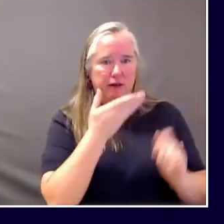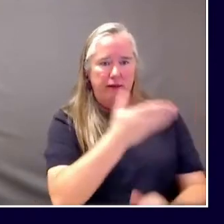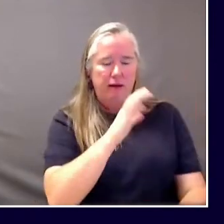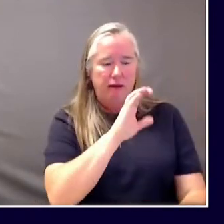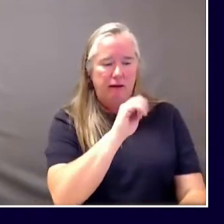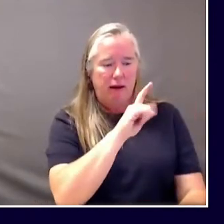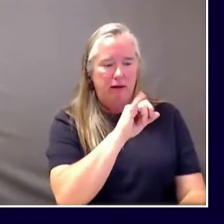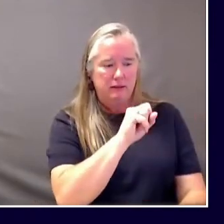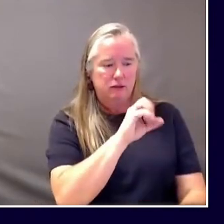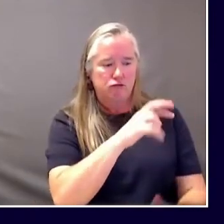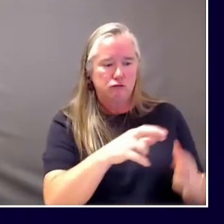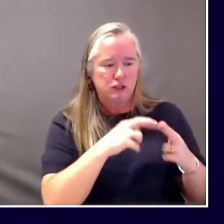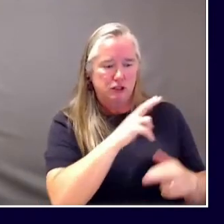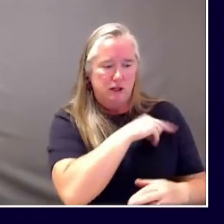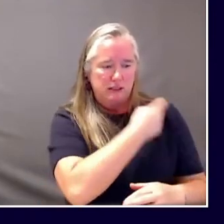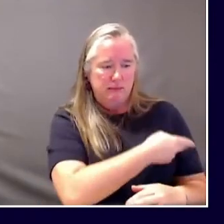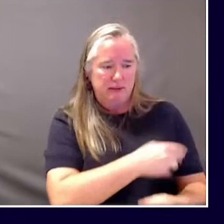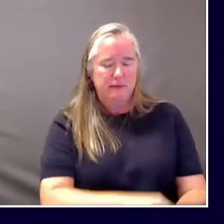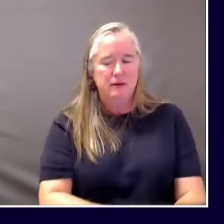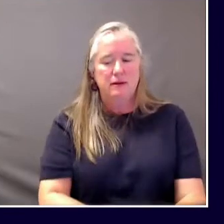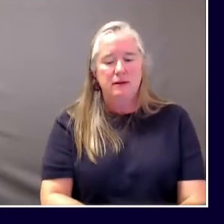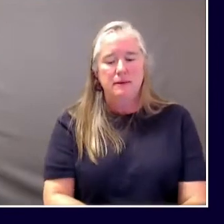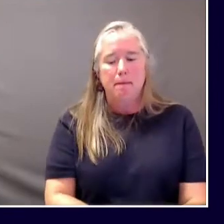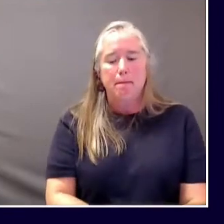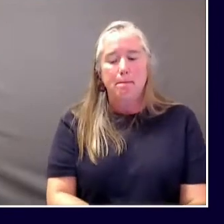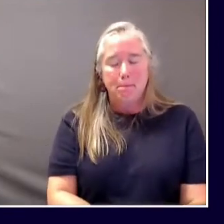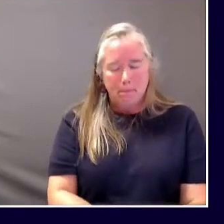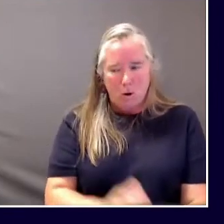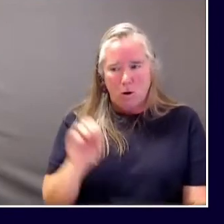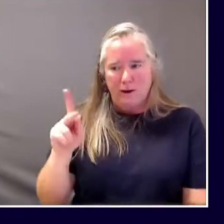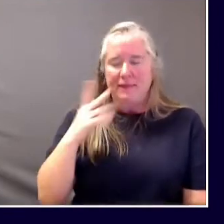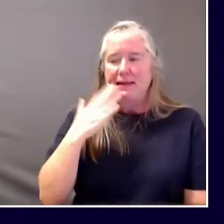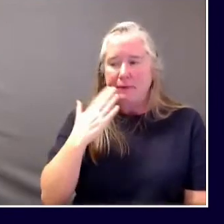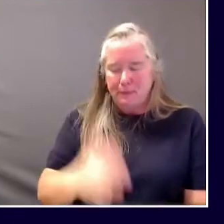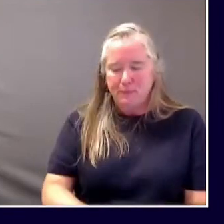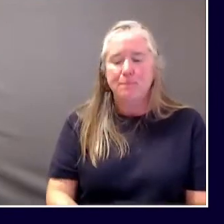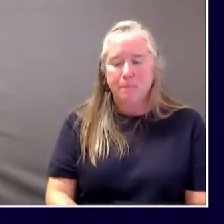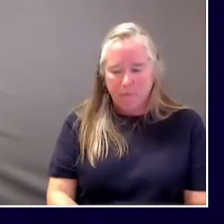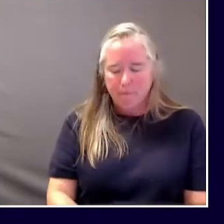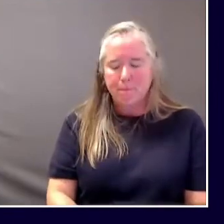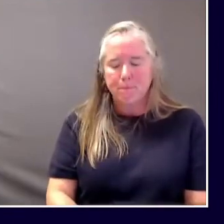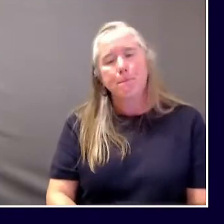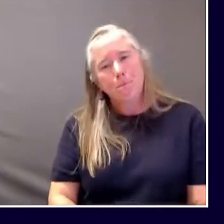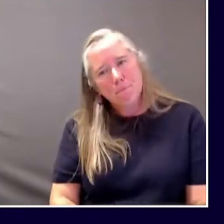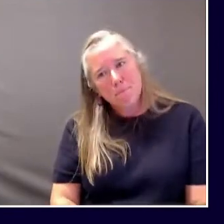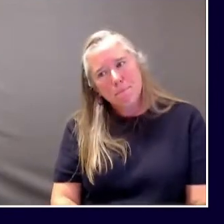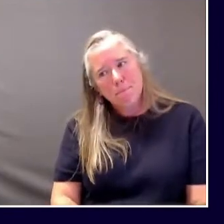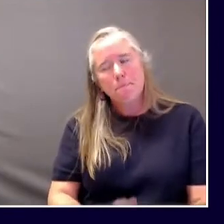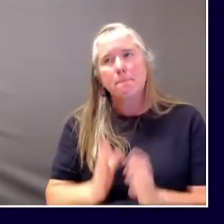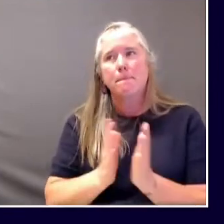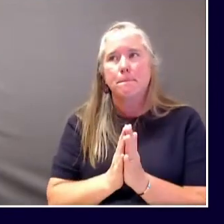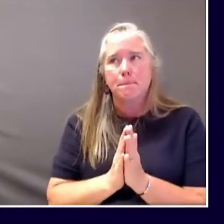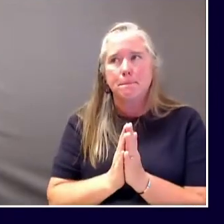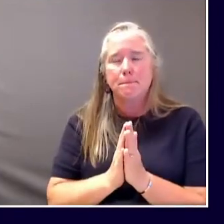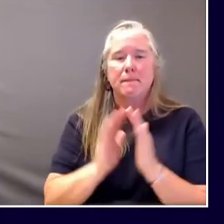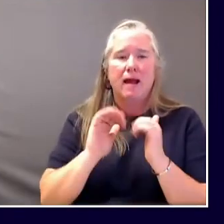okay and then